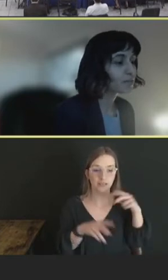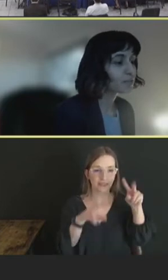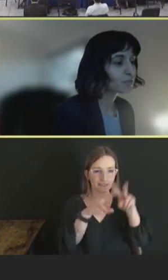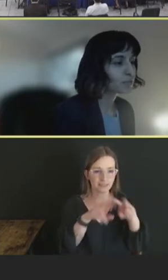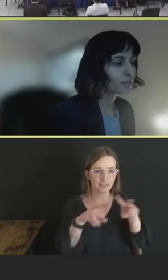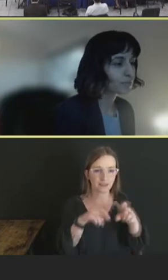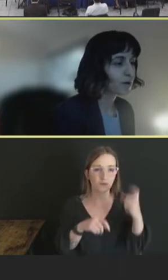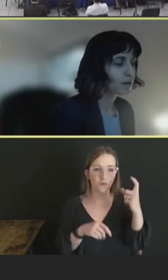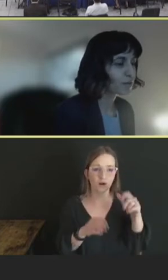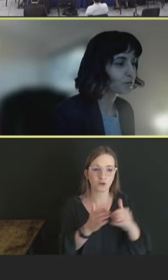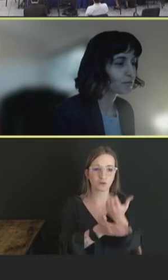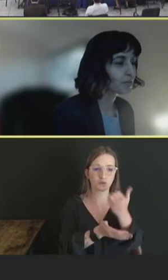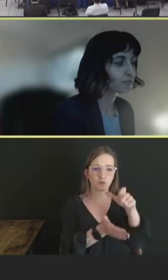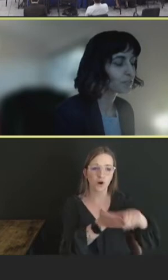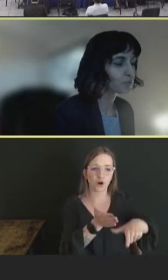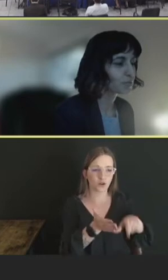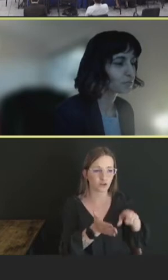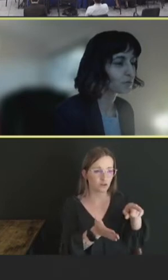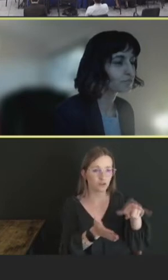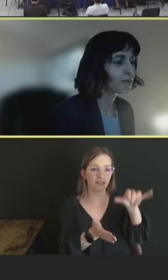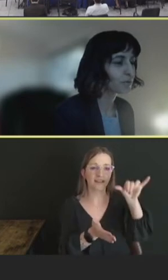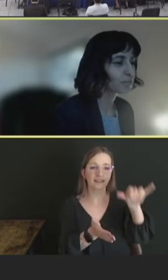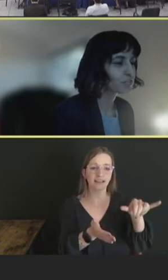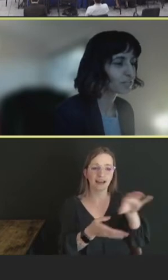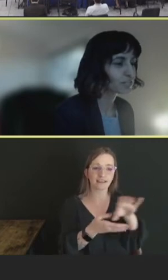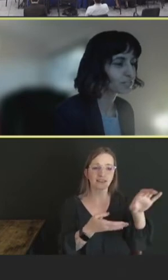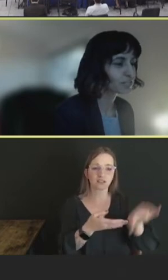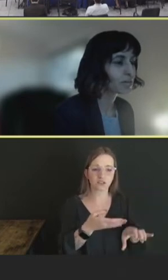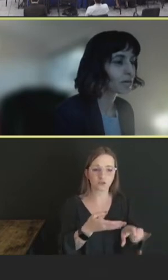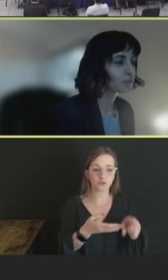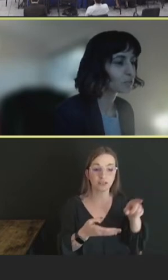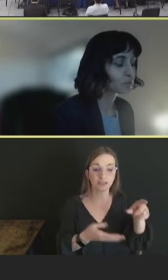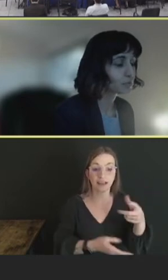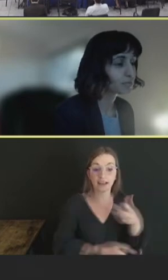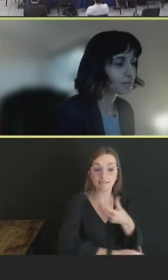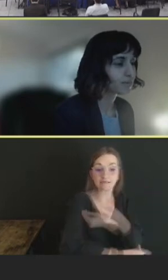concluded that the body burden of aluminum following injections of aluminum containing